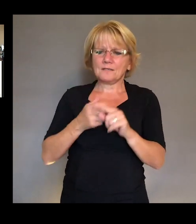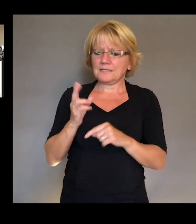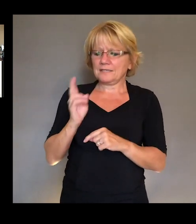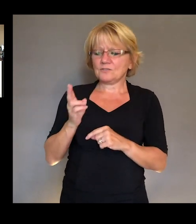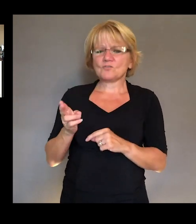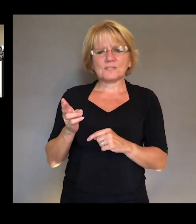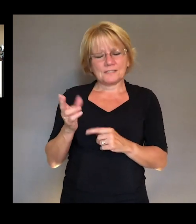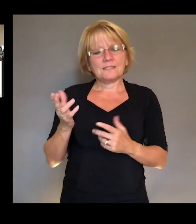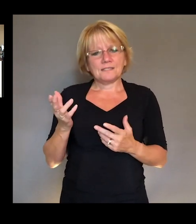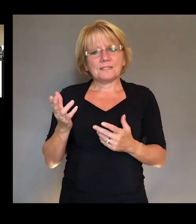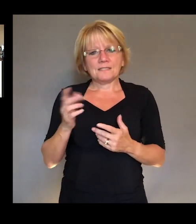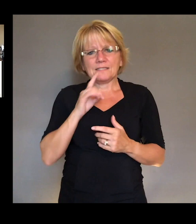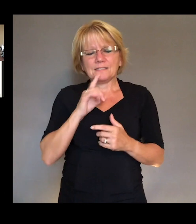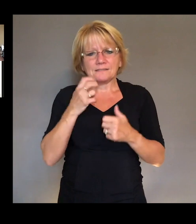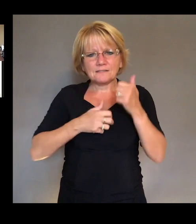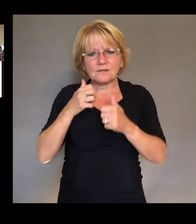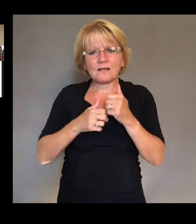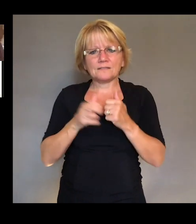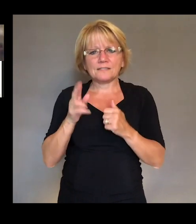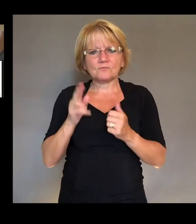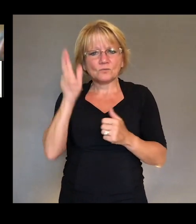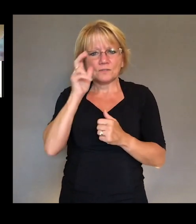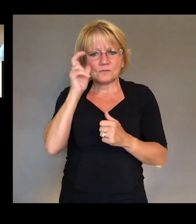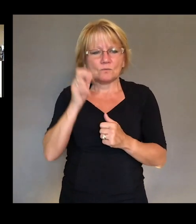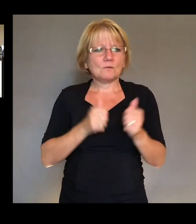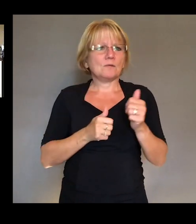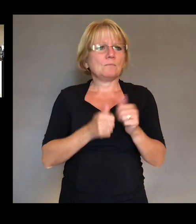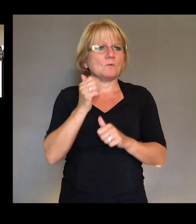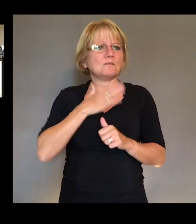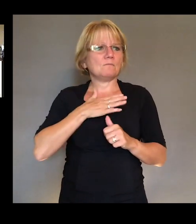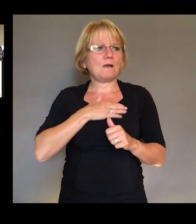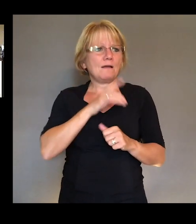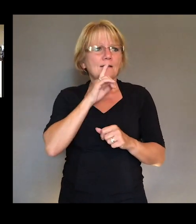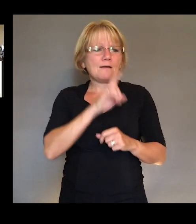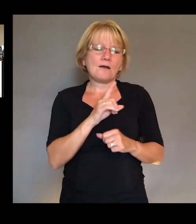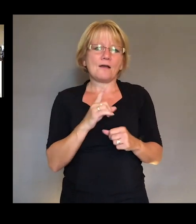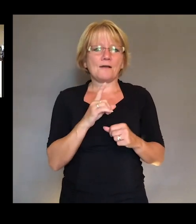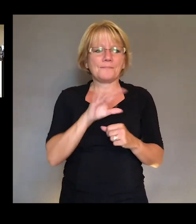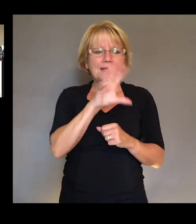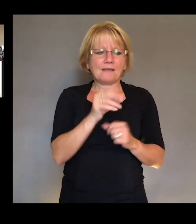Now 90% of my kids are Hispanic and African American and my minority happens to be white.